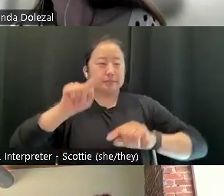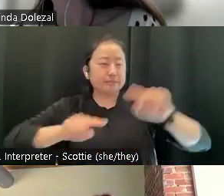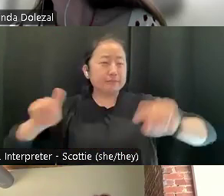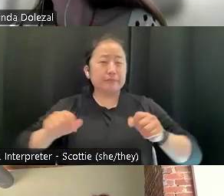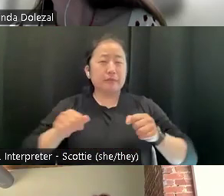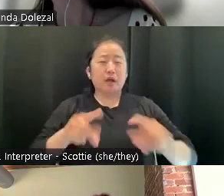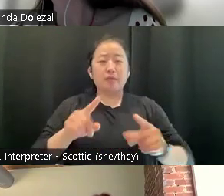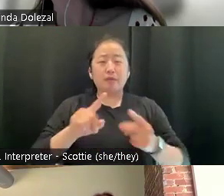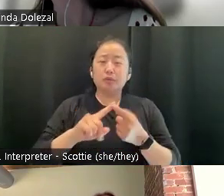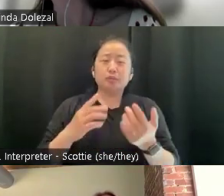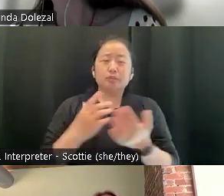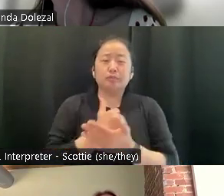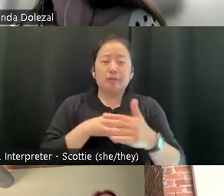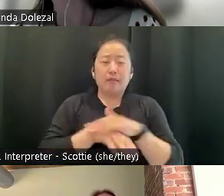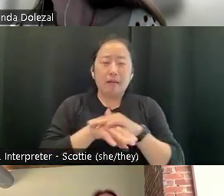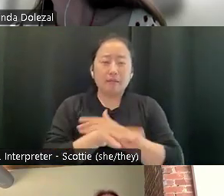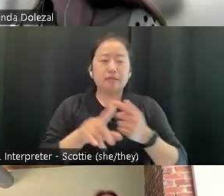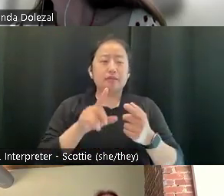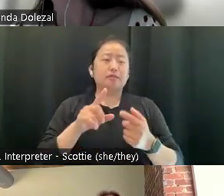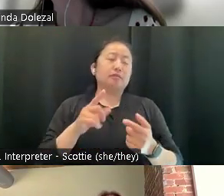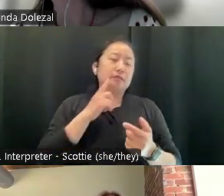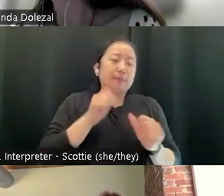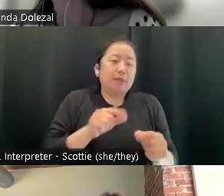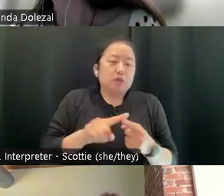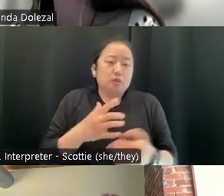so they can live, learn, work and play independently in the community of their choice.